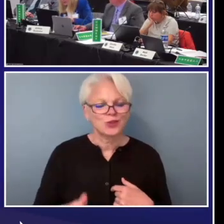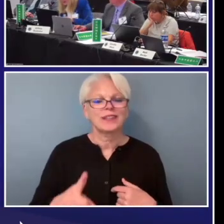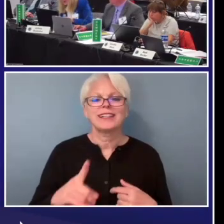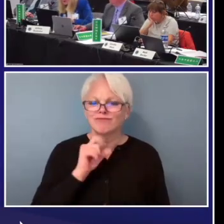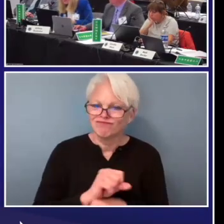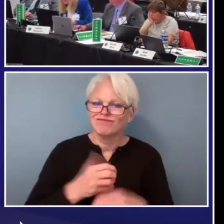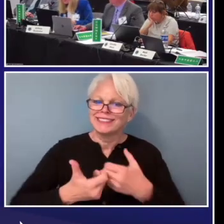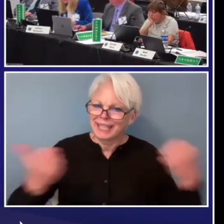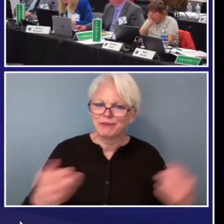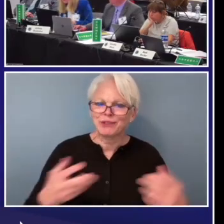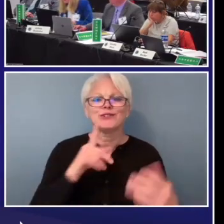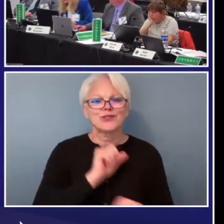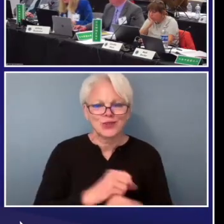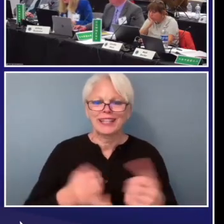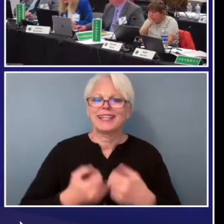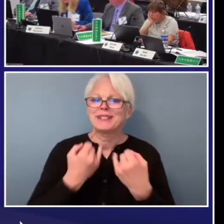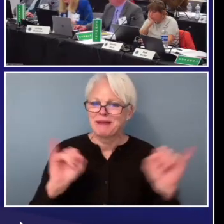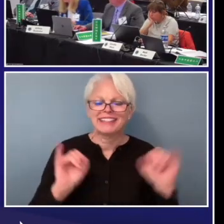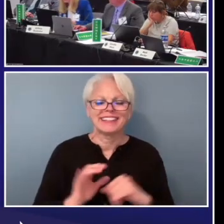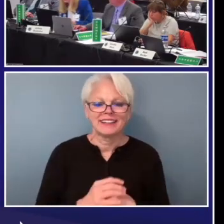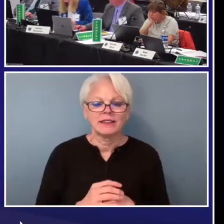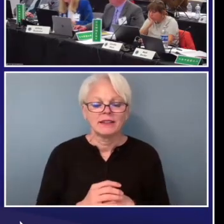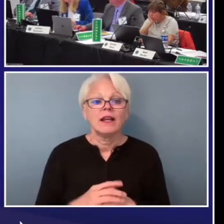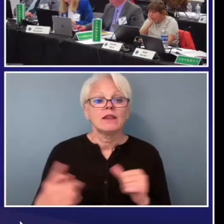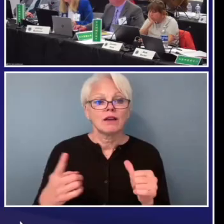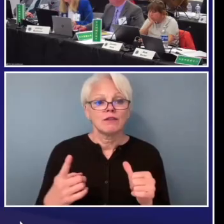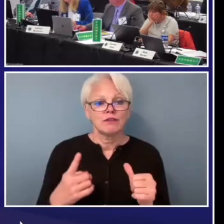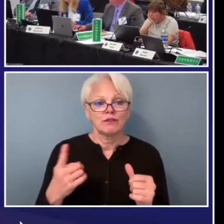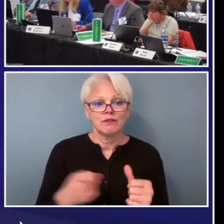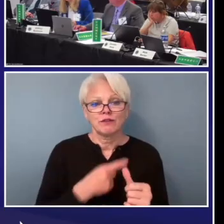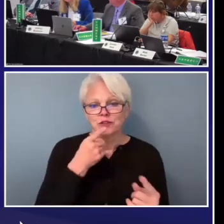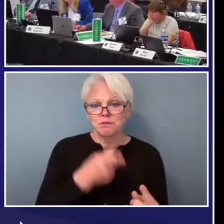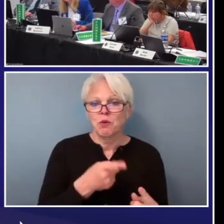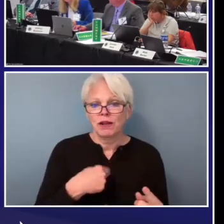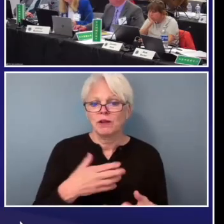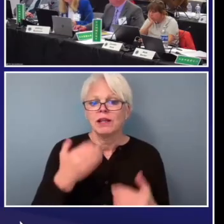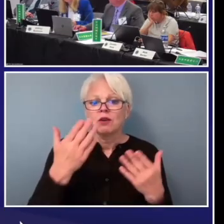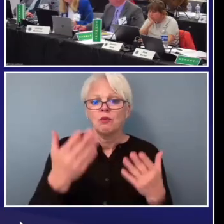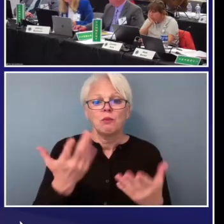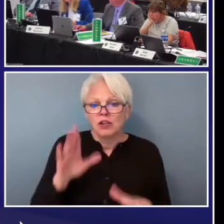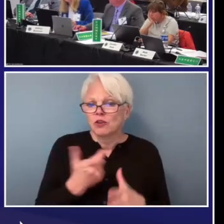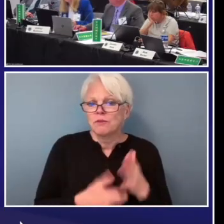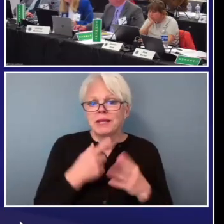The 1st point I just want to raise is we don't know the cost, right? Because it's a little bit bundled with the trade association membership,